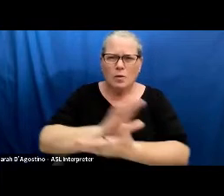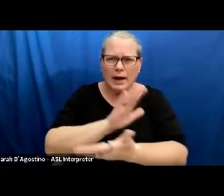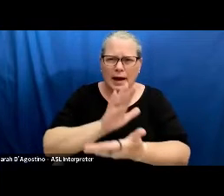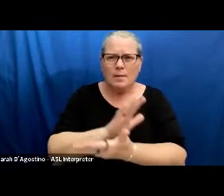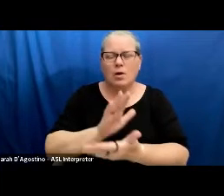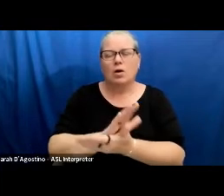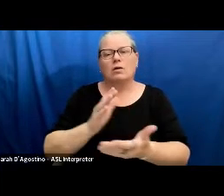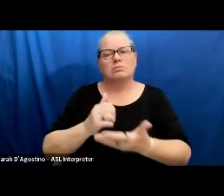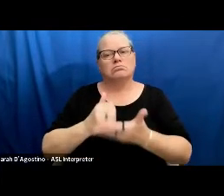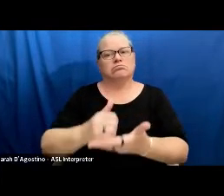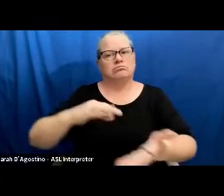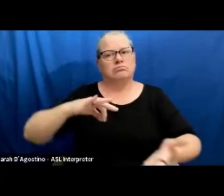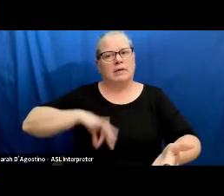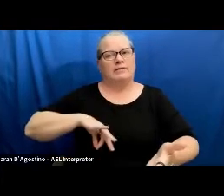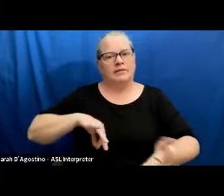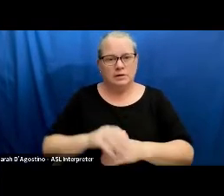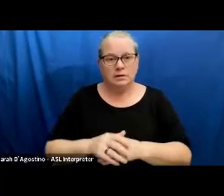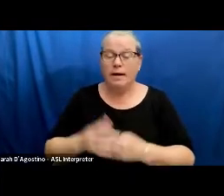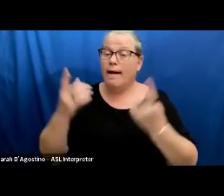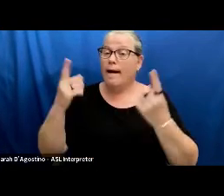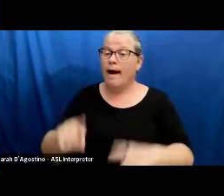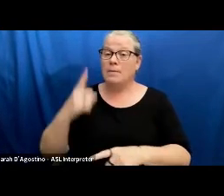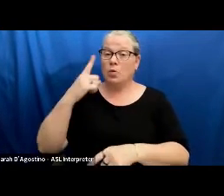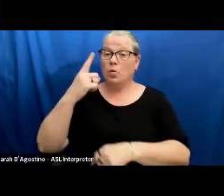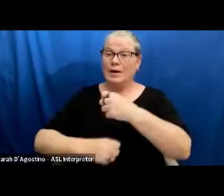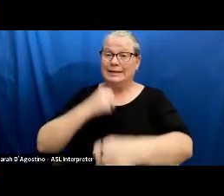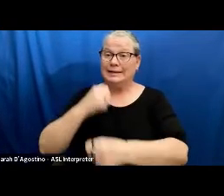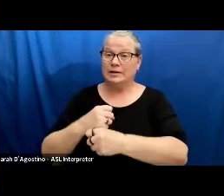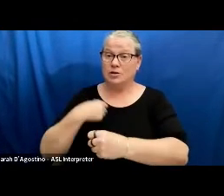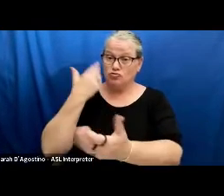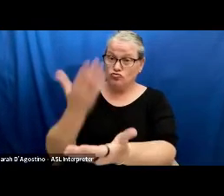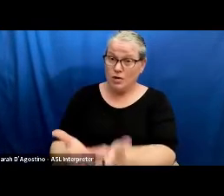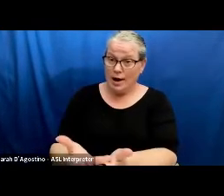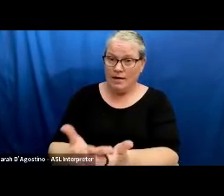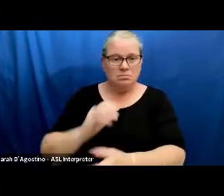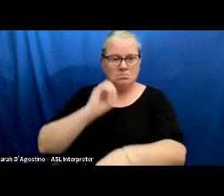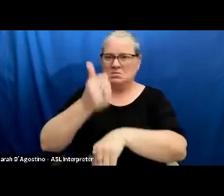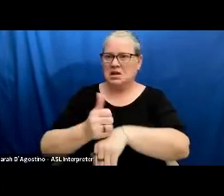polls first opened one year and they weren't set up cited people were coming in to vote and they